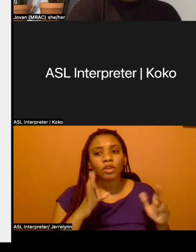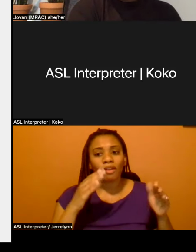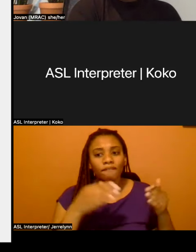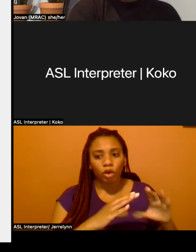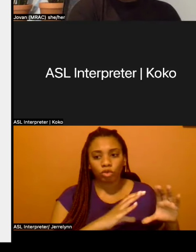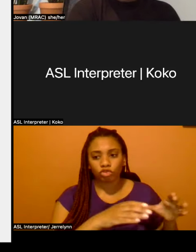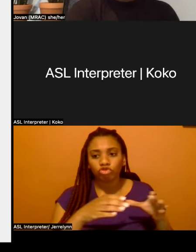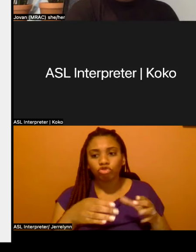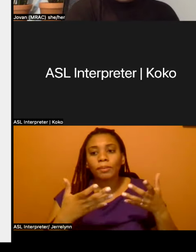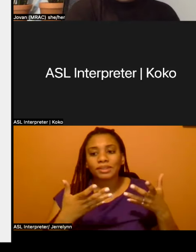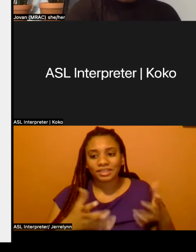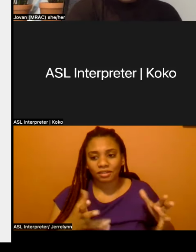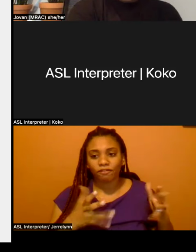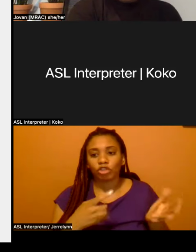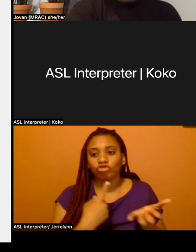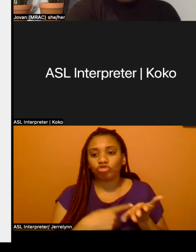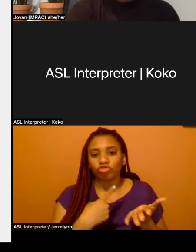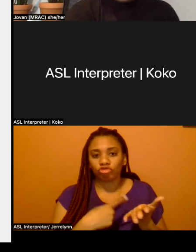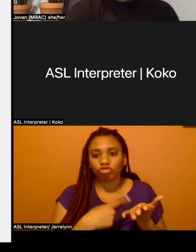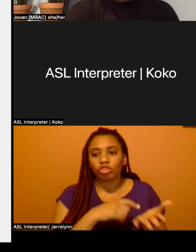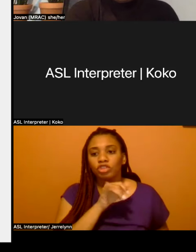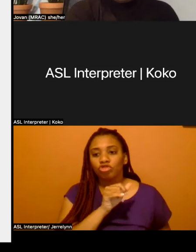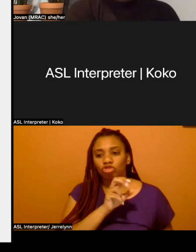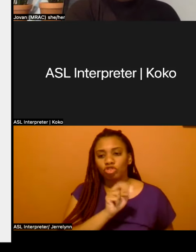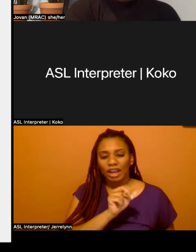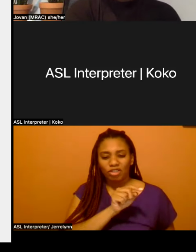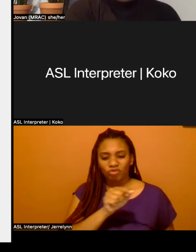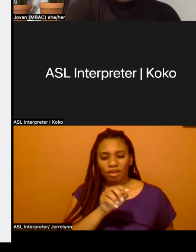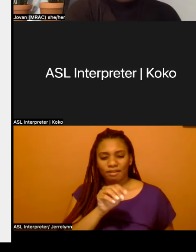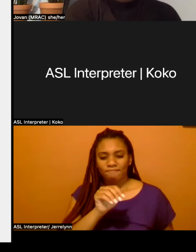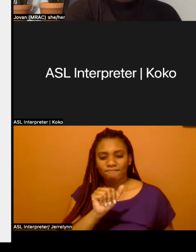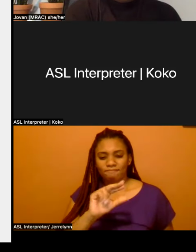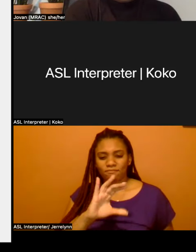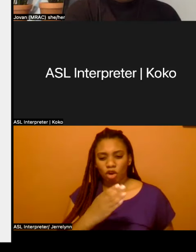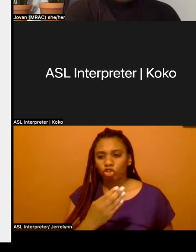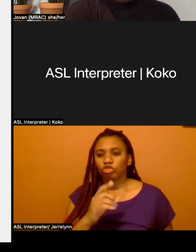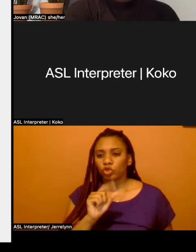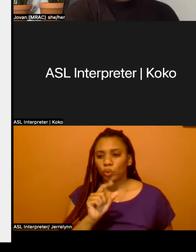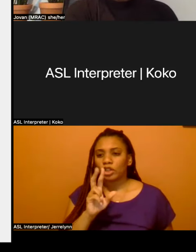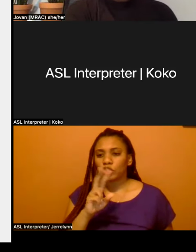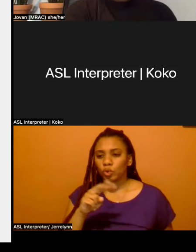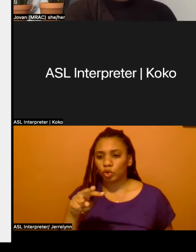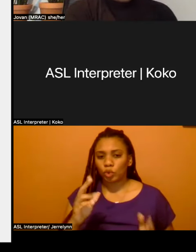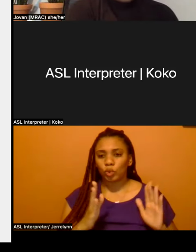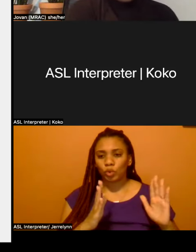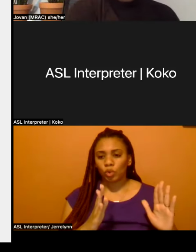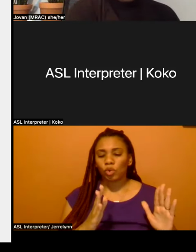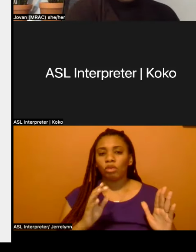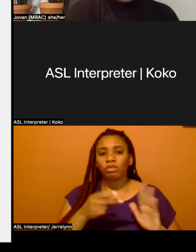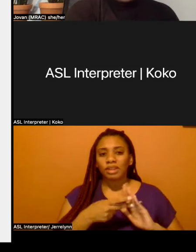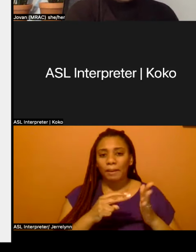between January and March of this year. So, the advisory committee that was hired